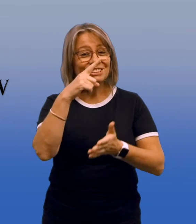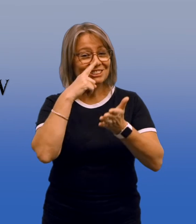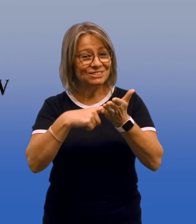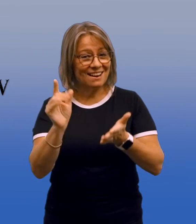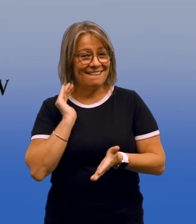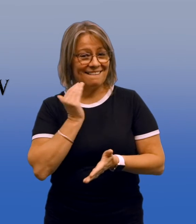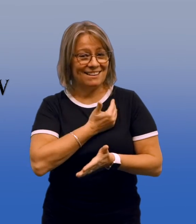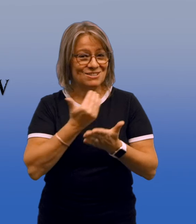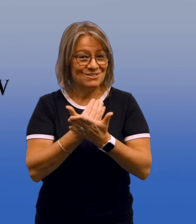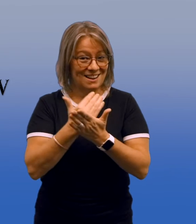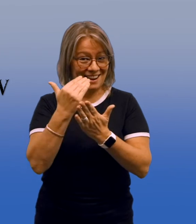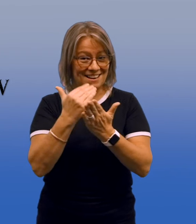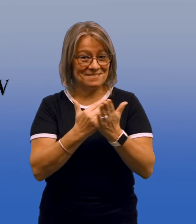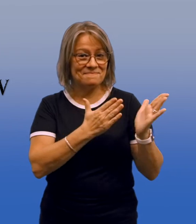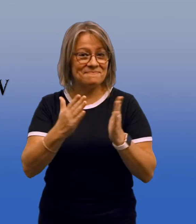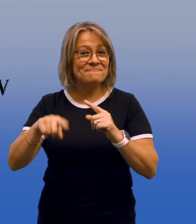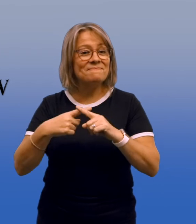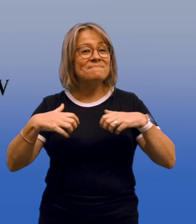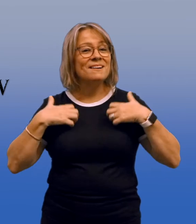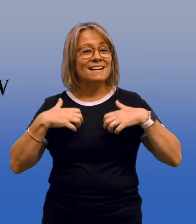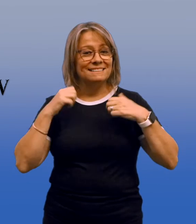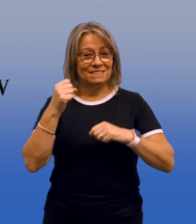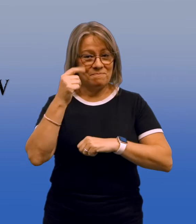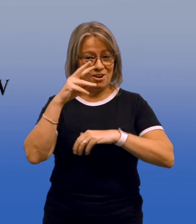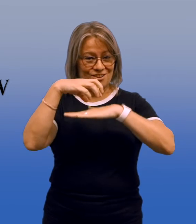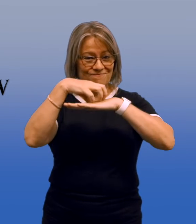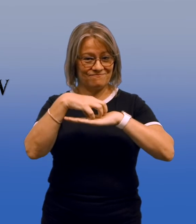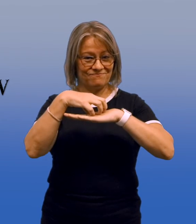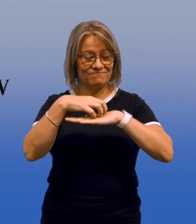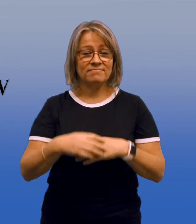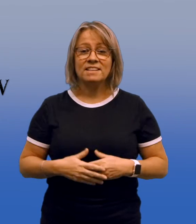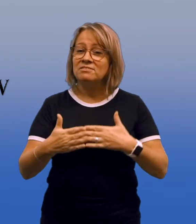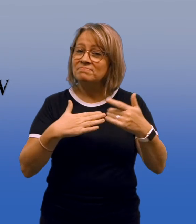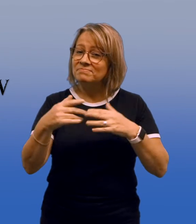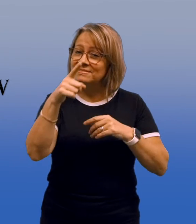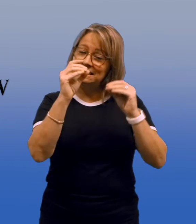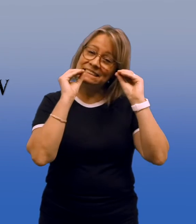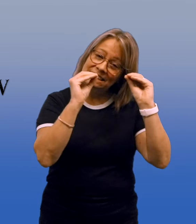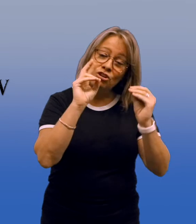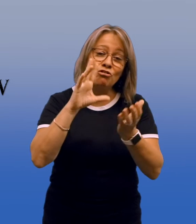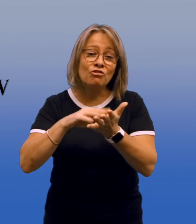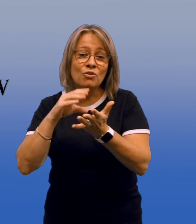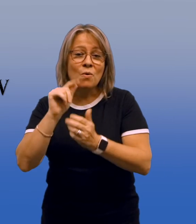Come check out our lesson plan about "The Monkey's Paw." Whether you're teaching